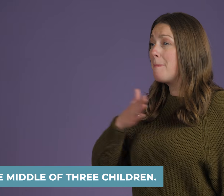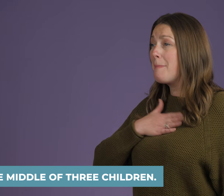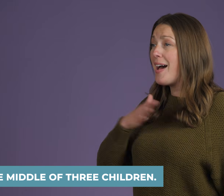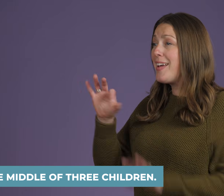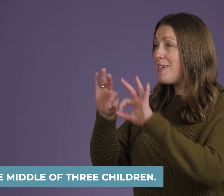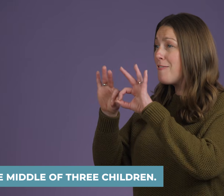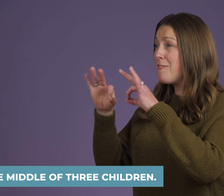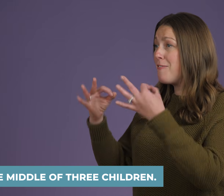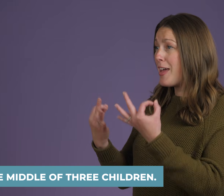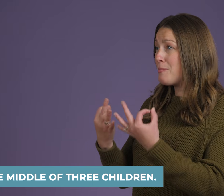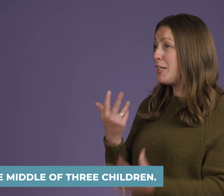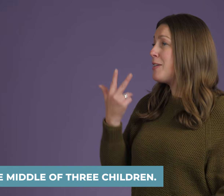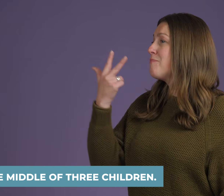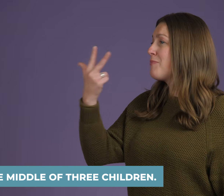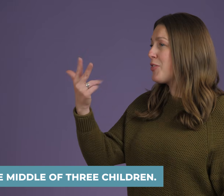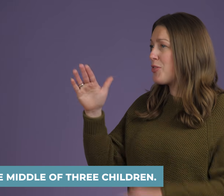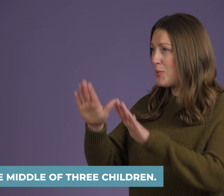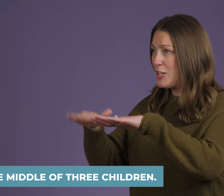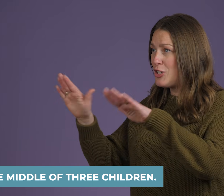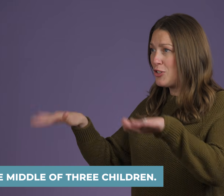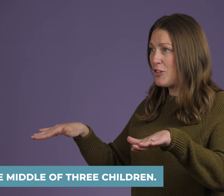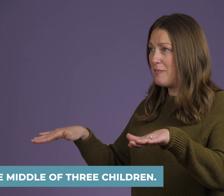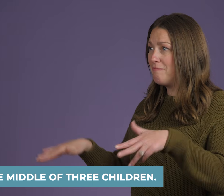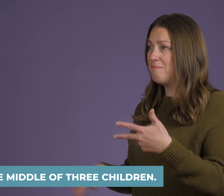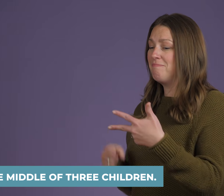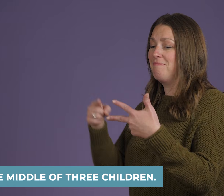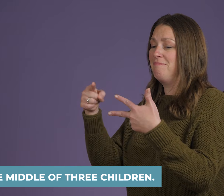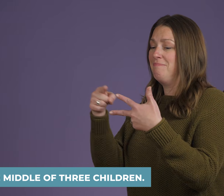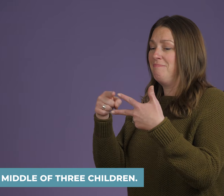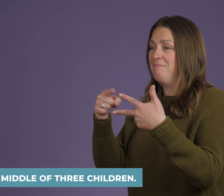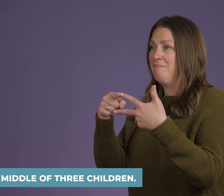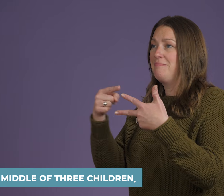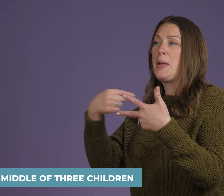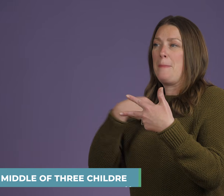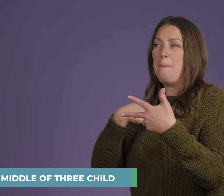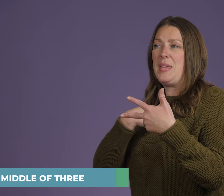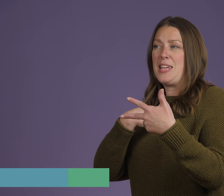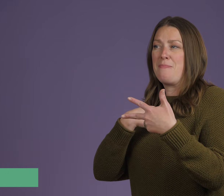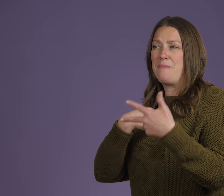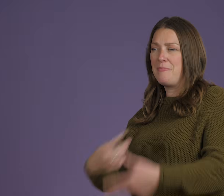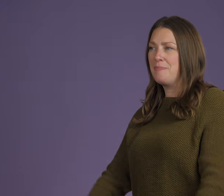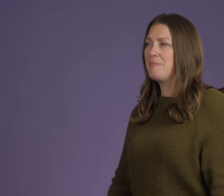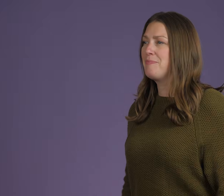MY FAMILY THREE CHILDREN [POINT] ME